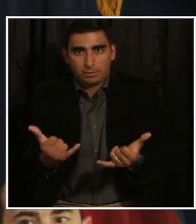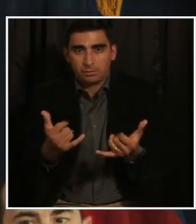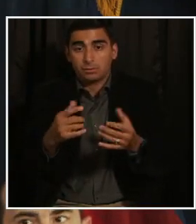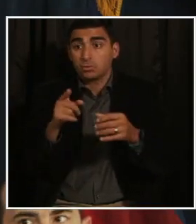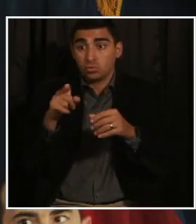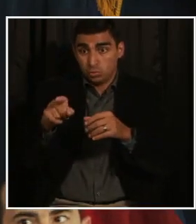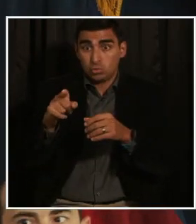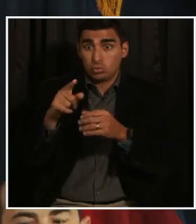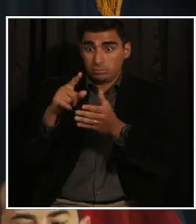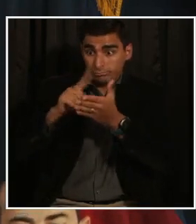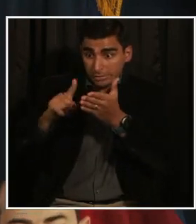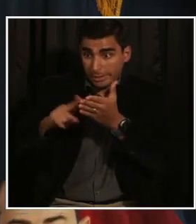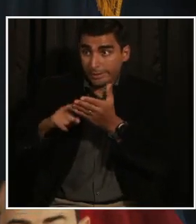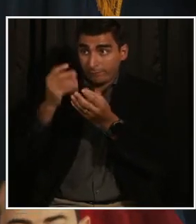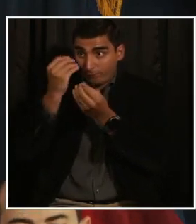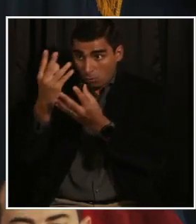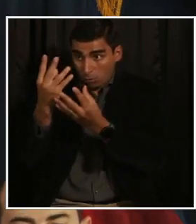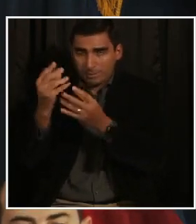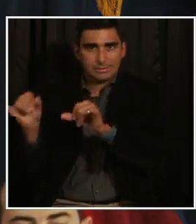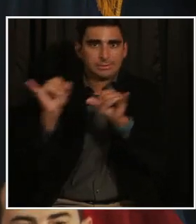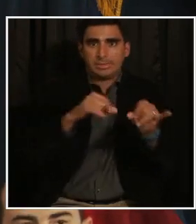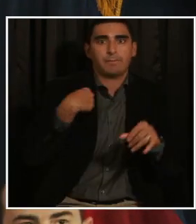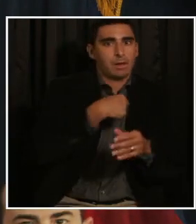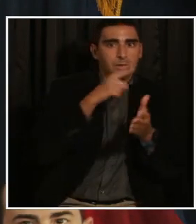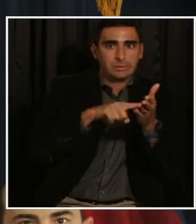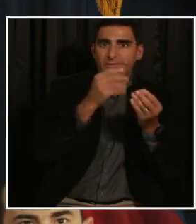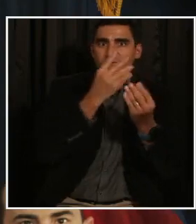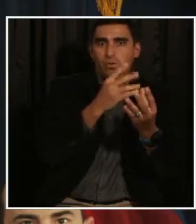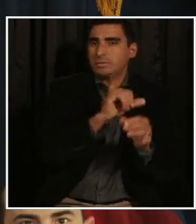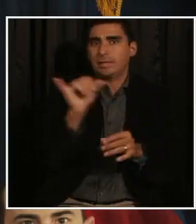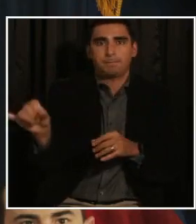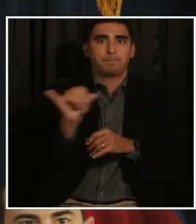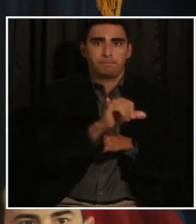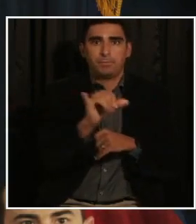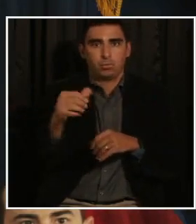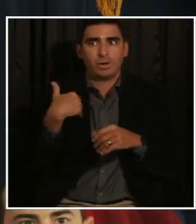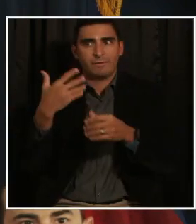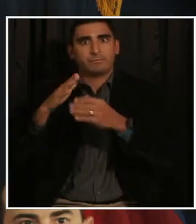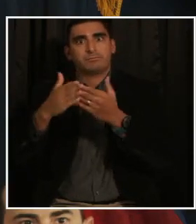which is the broad outlines of what it would look like and uh they've notified us that they